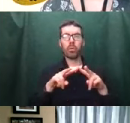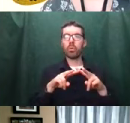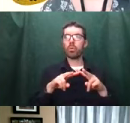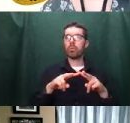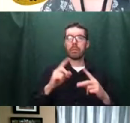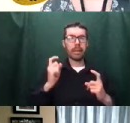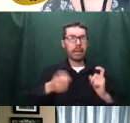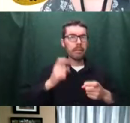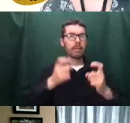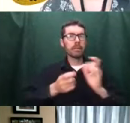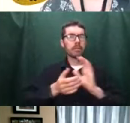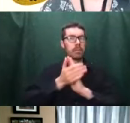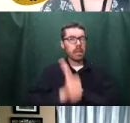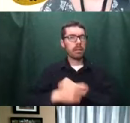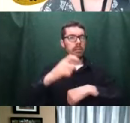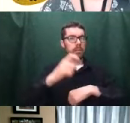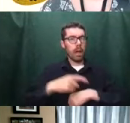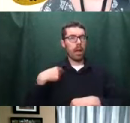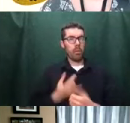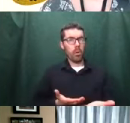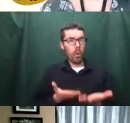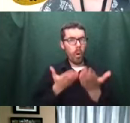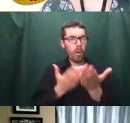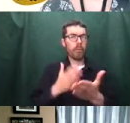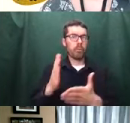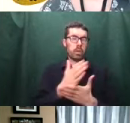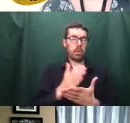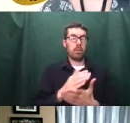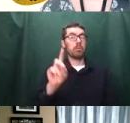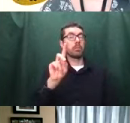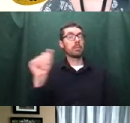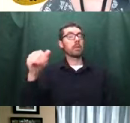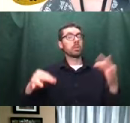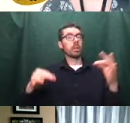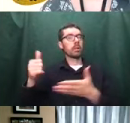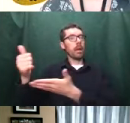offer with each other and to share. And disability justice helps bring this paradigm shift, um,